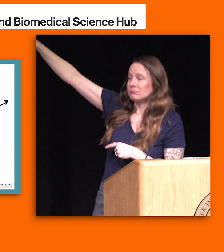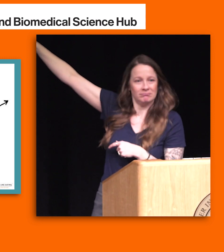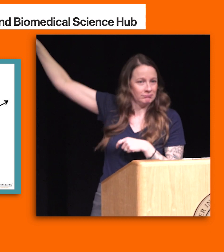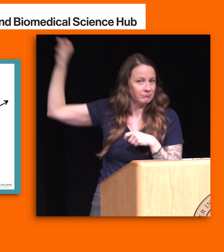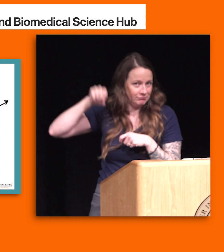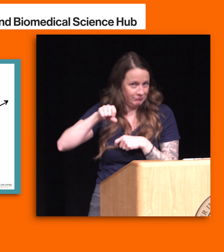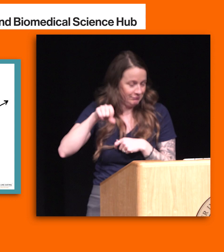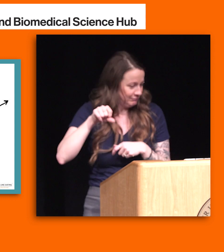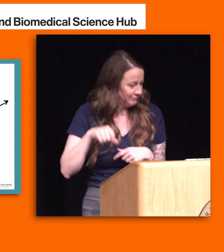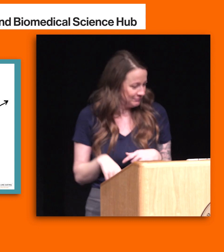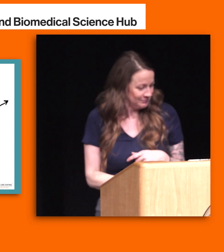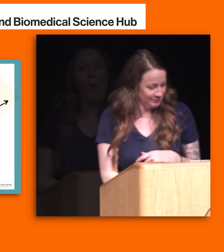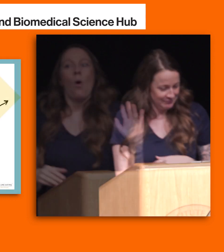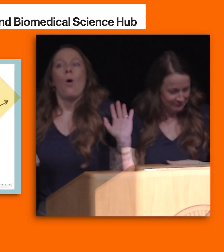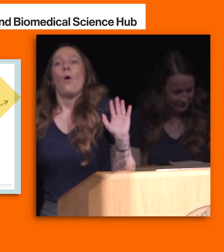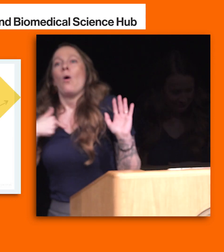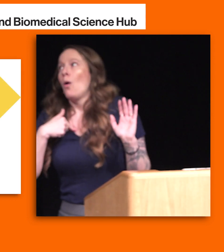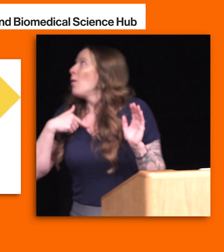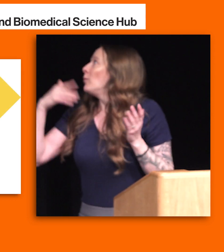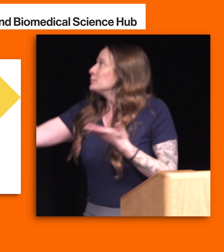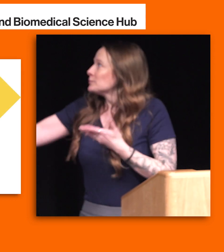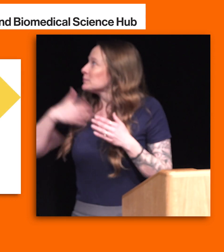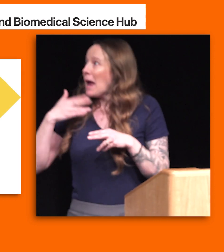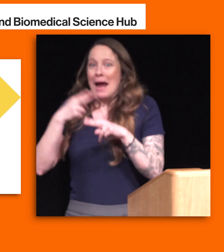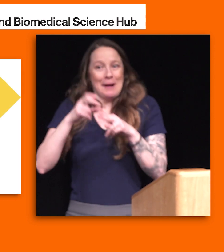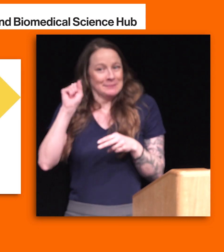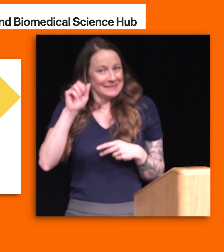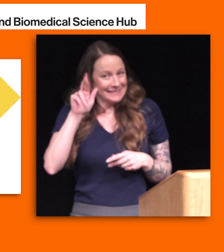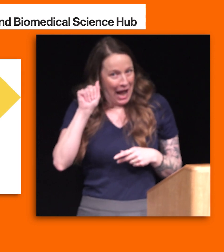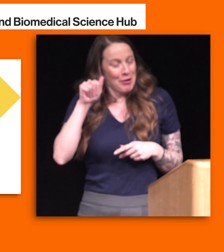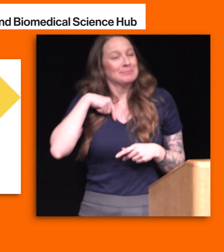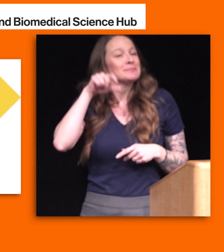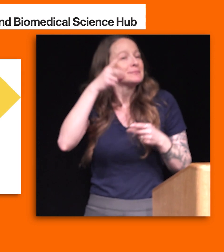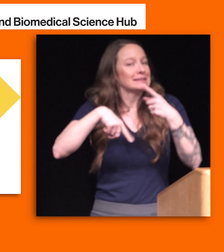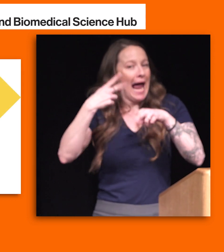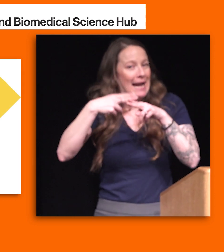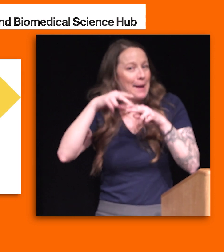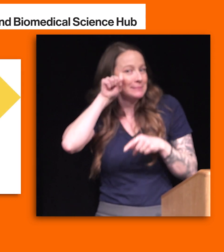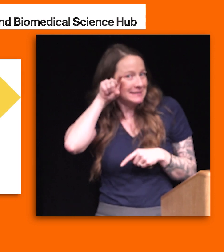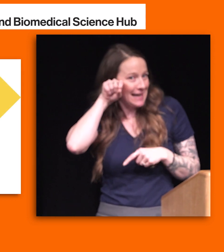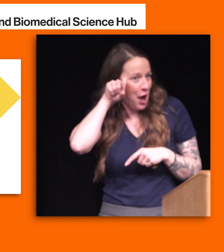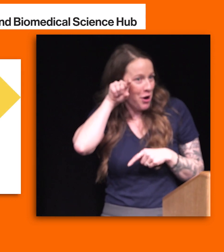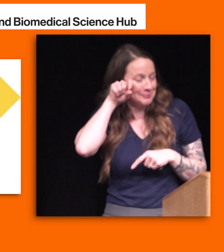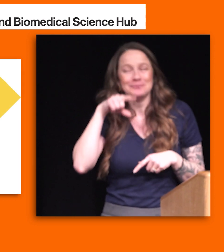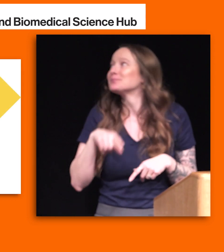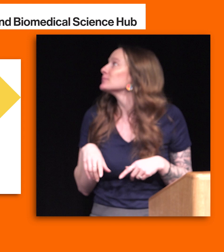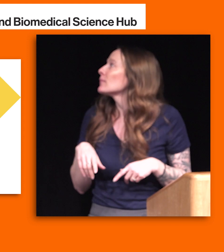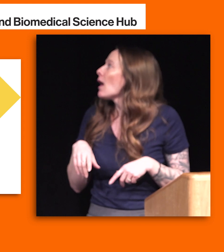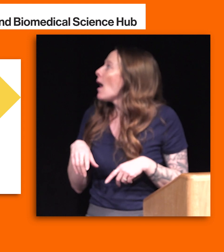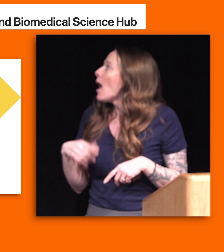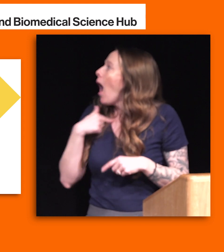It was really more the right half of this graphic. My name is Sara. This is my sign name.